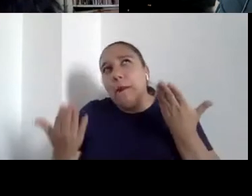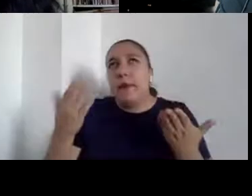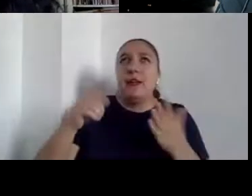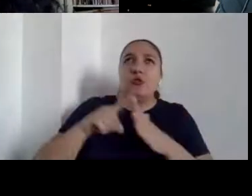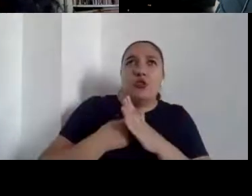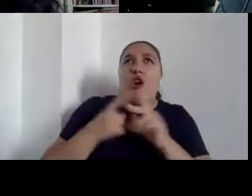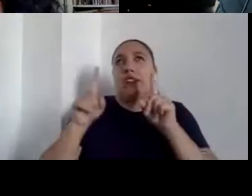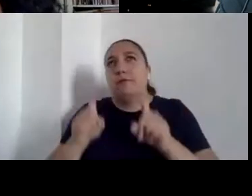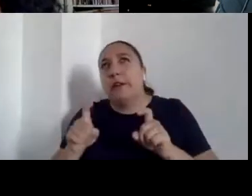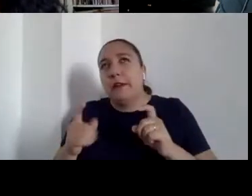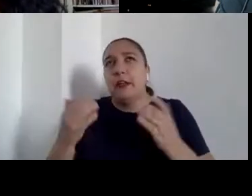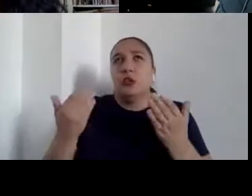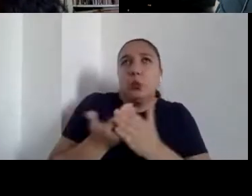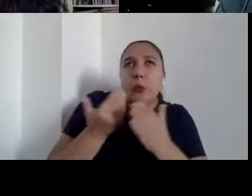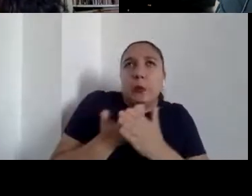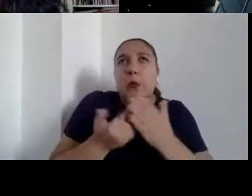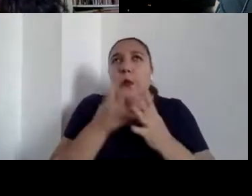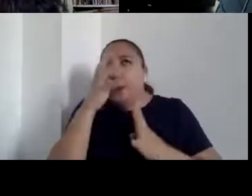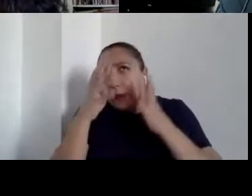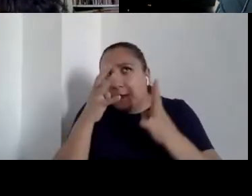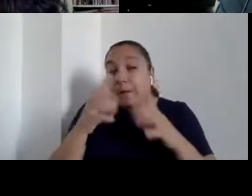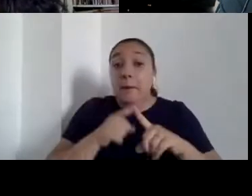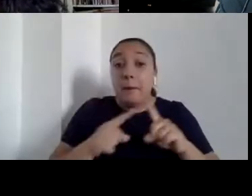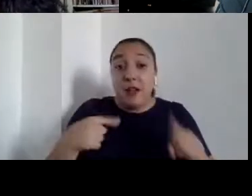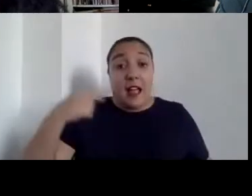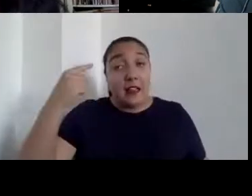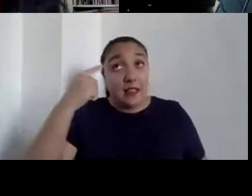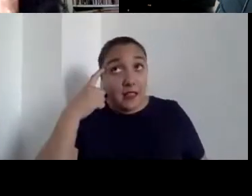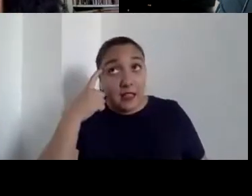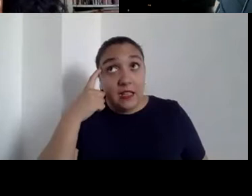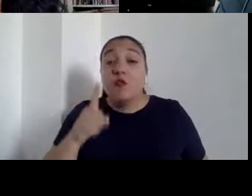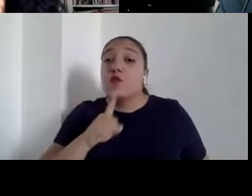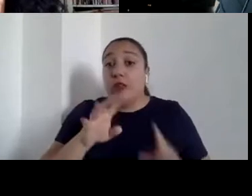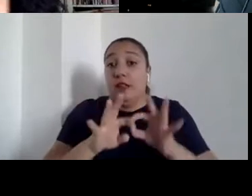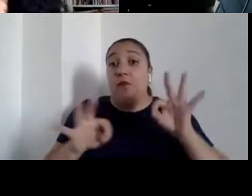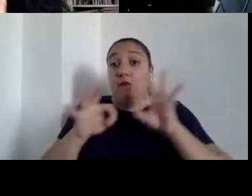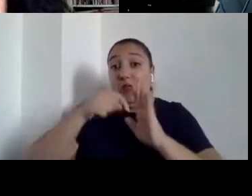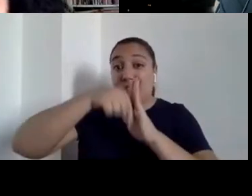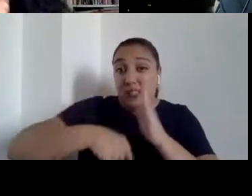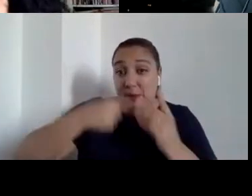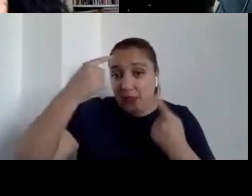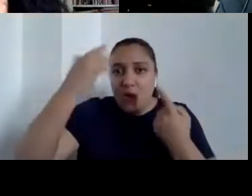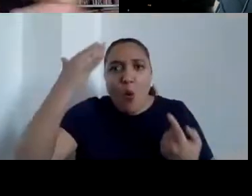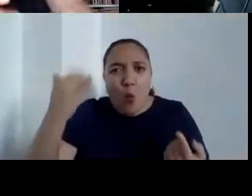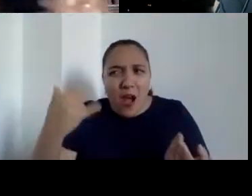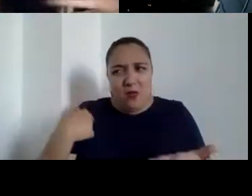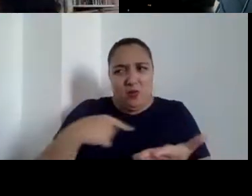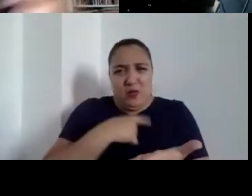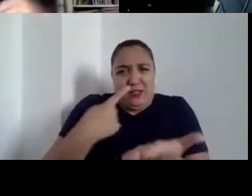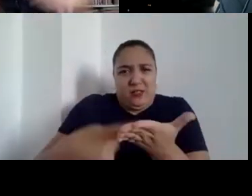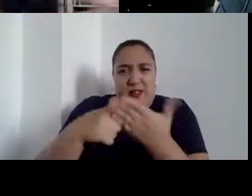deeply think about why are we even discussing technology, obviously, this is the only way